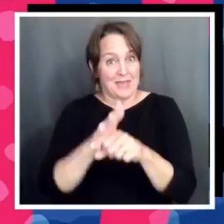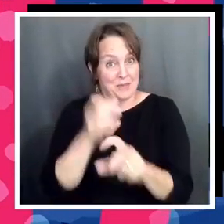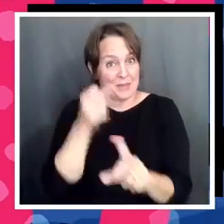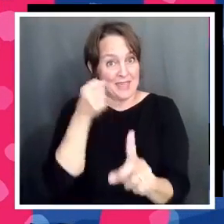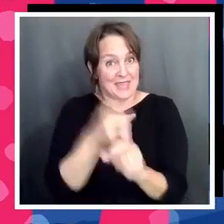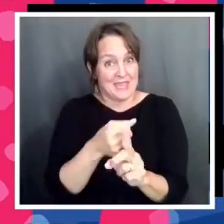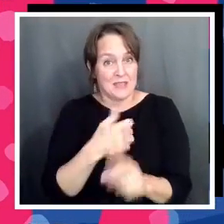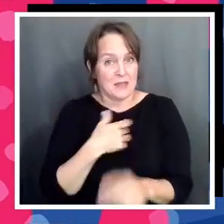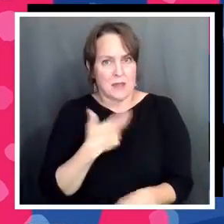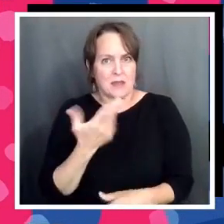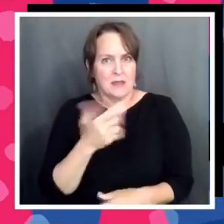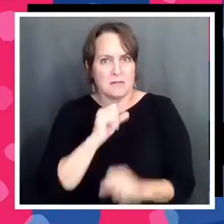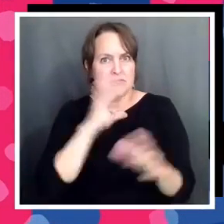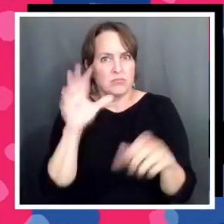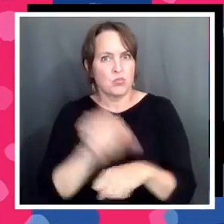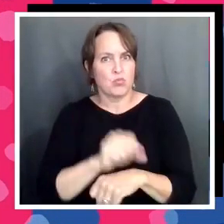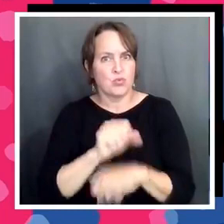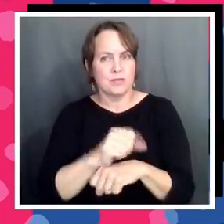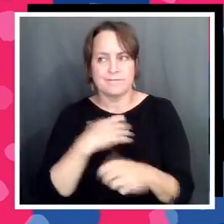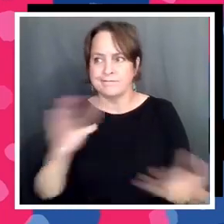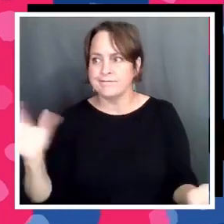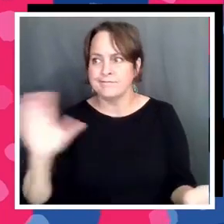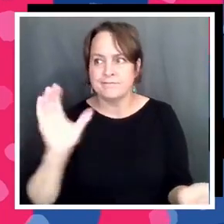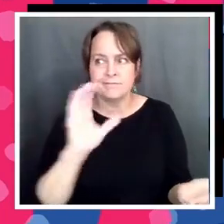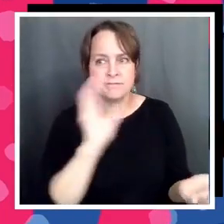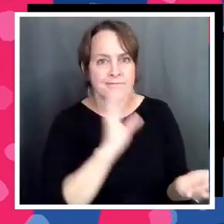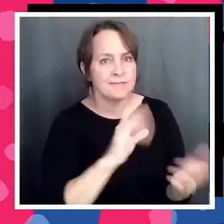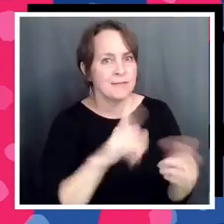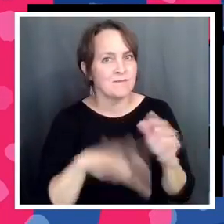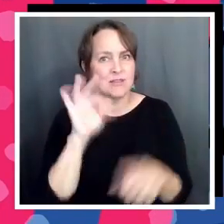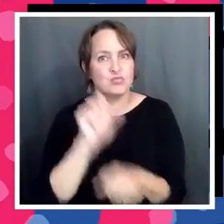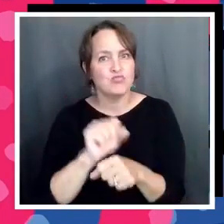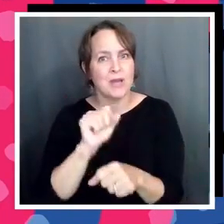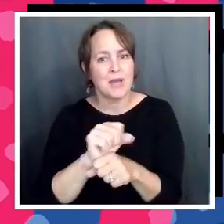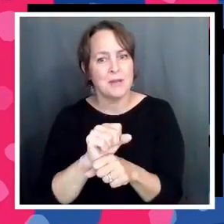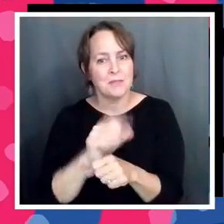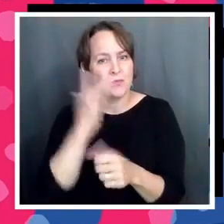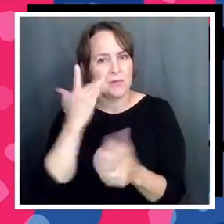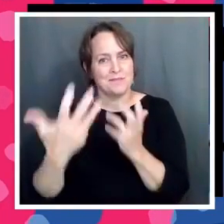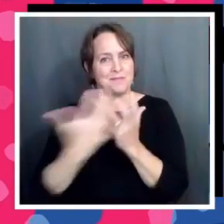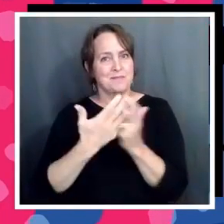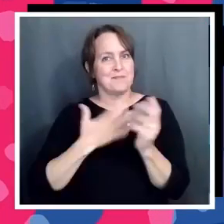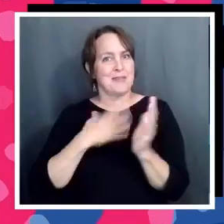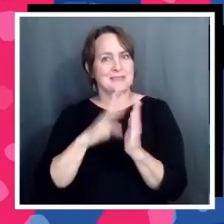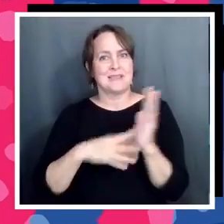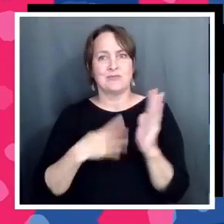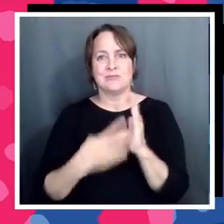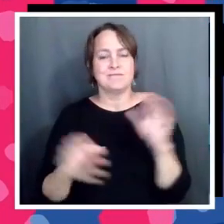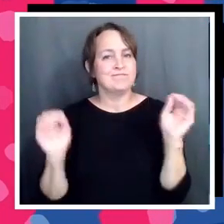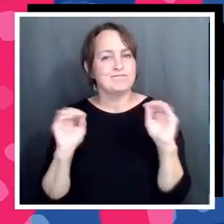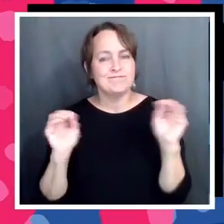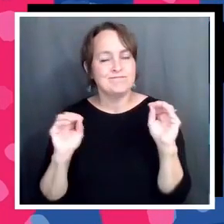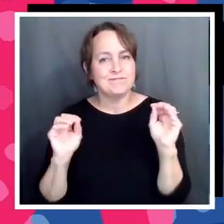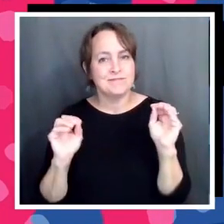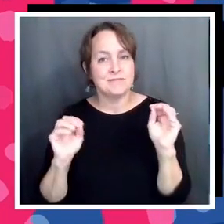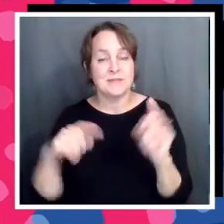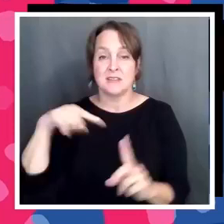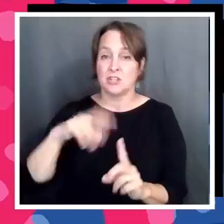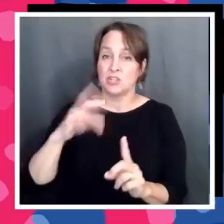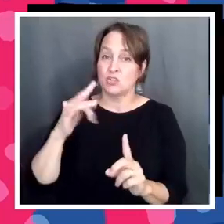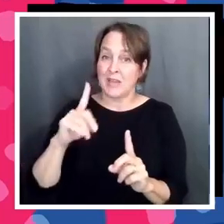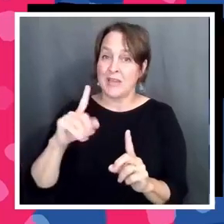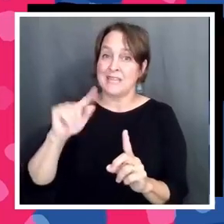WE HAVE BEEN UNEMPLOYED SINCE